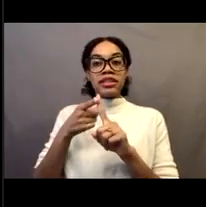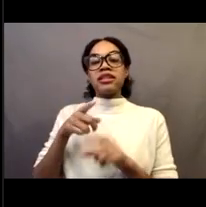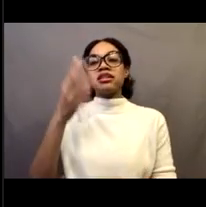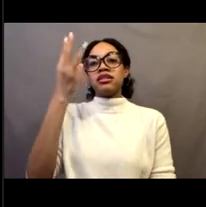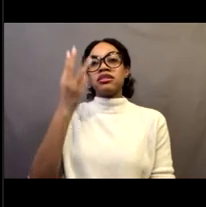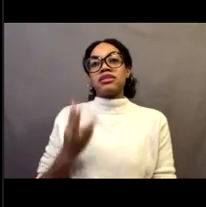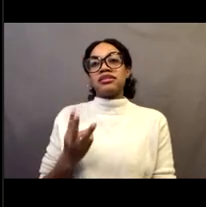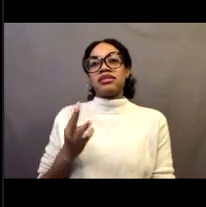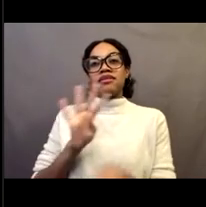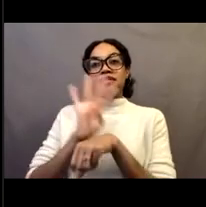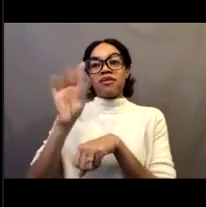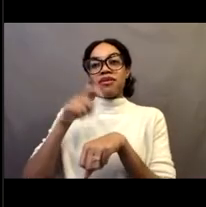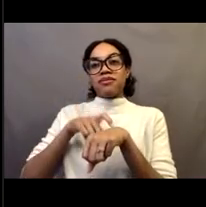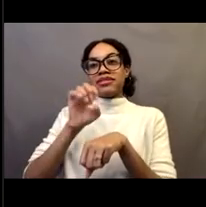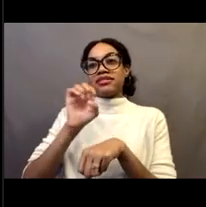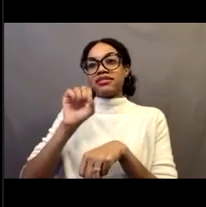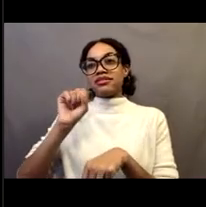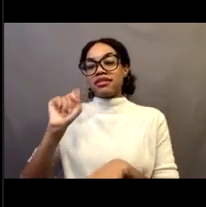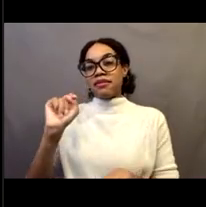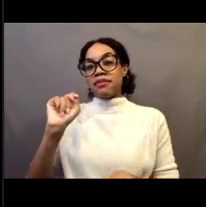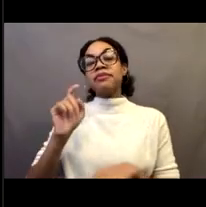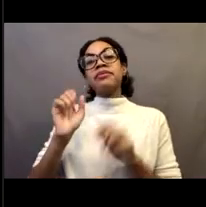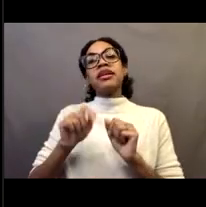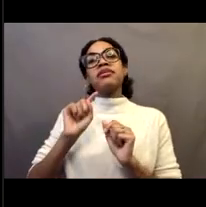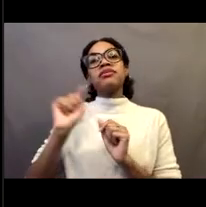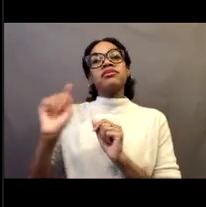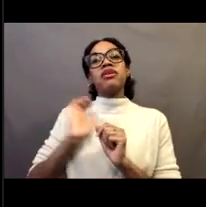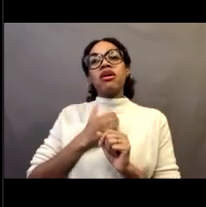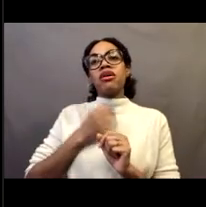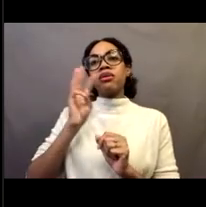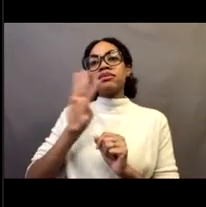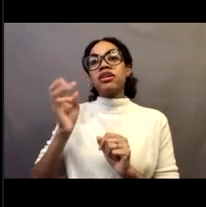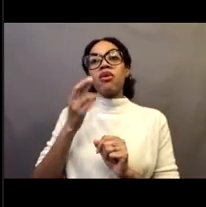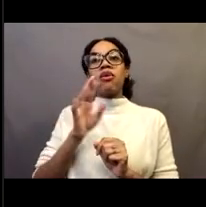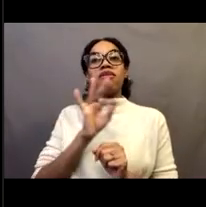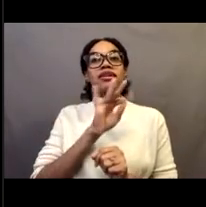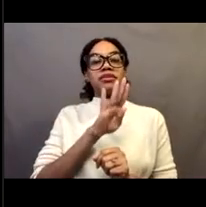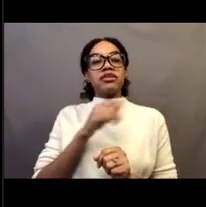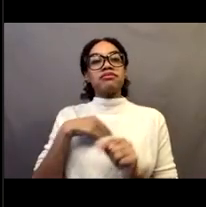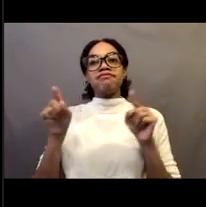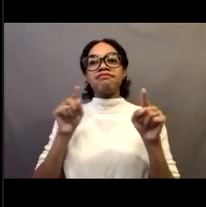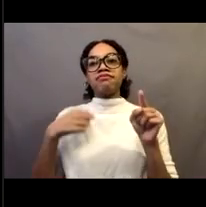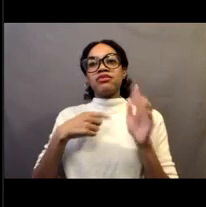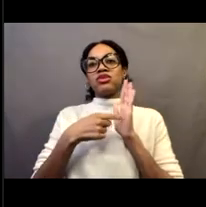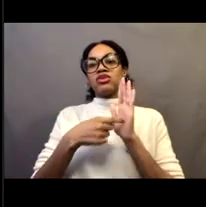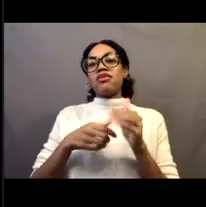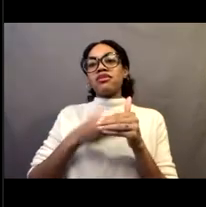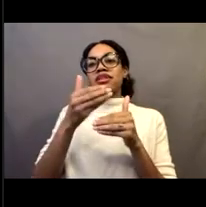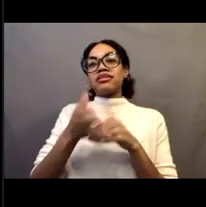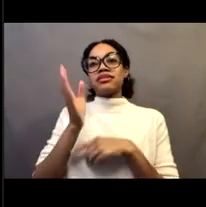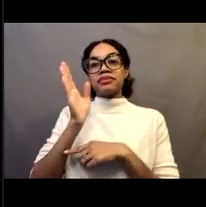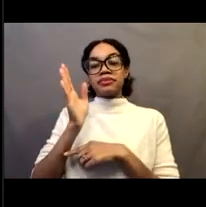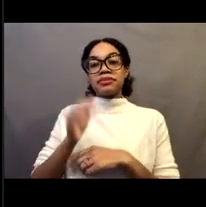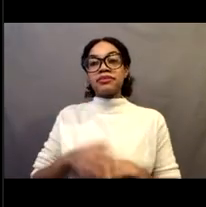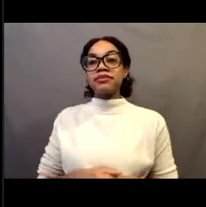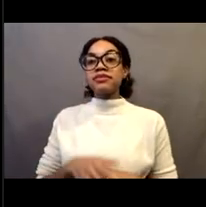on Facebook or visit our website to find out about upcoming webinars. Now, this series is designed to help you get to know NOAA